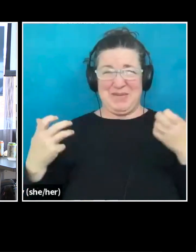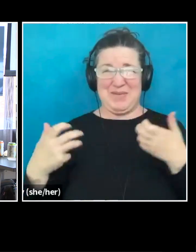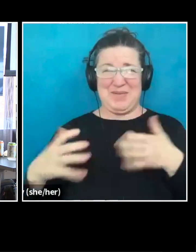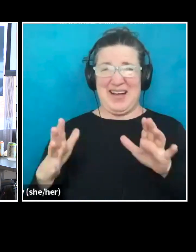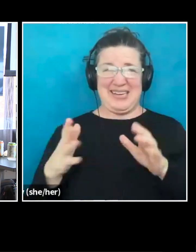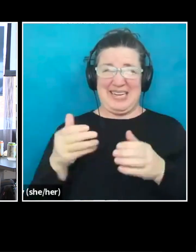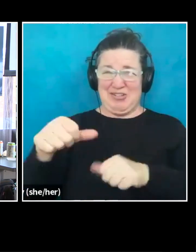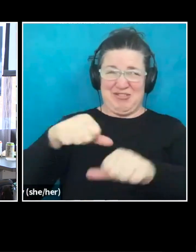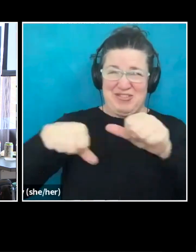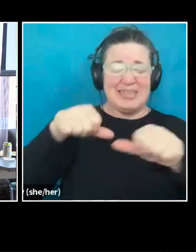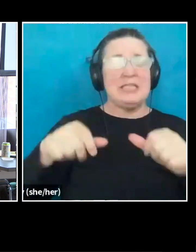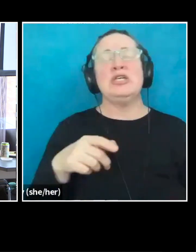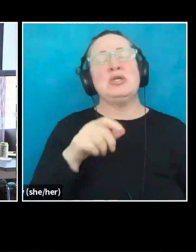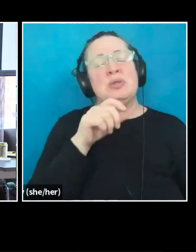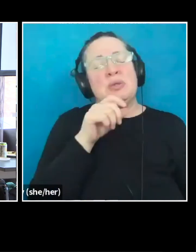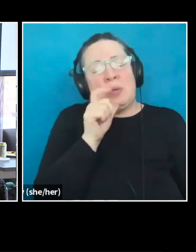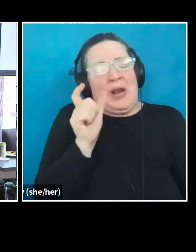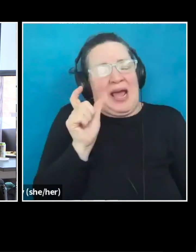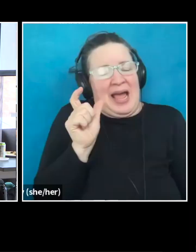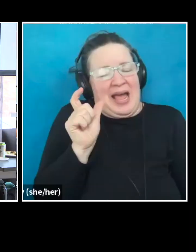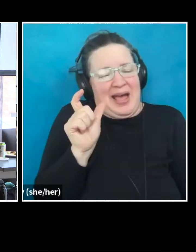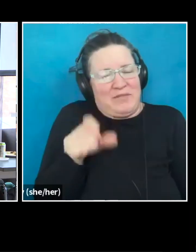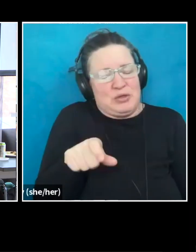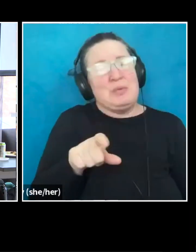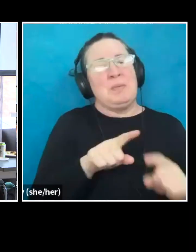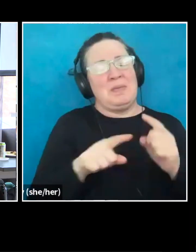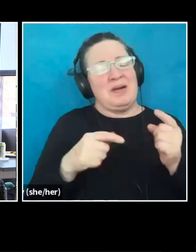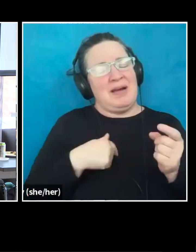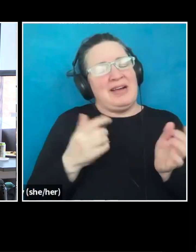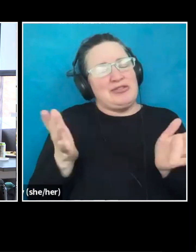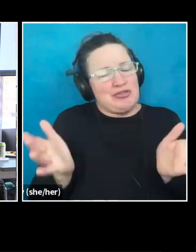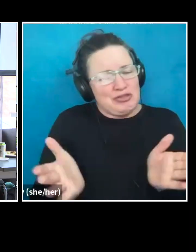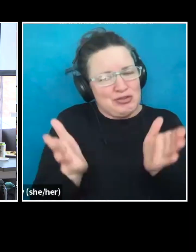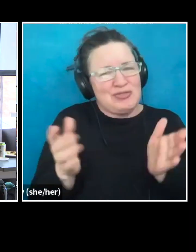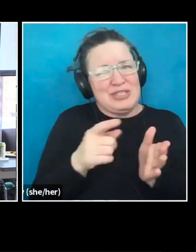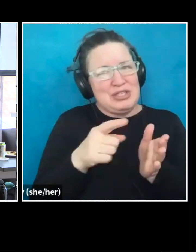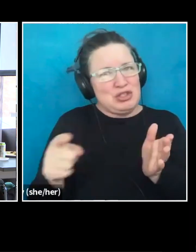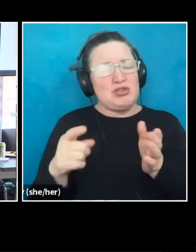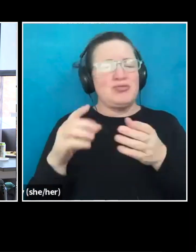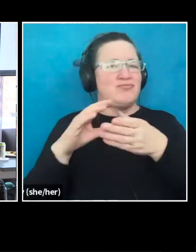no one has to speak. Uh but I I do encourage you to share uh share your experiences with